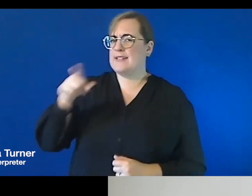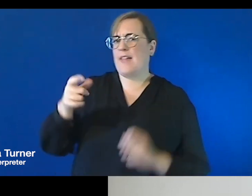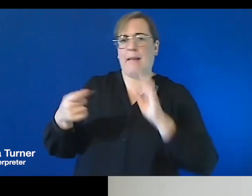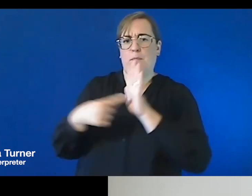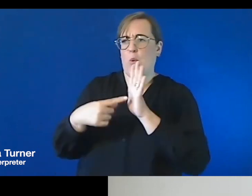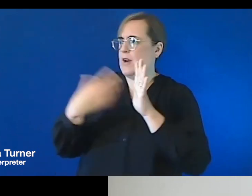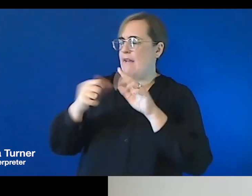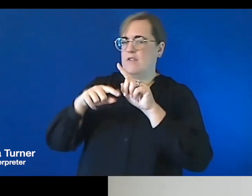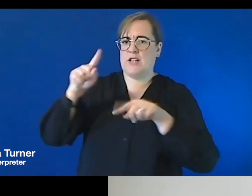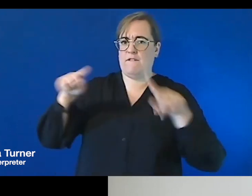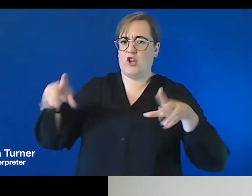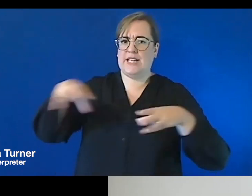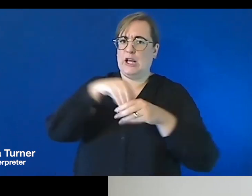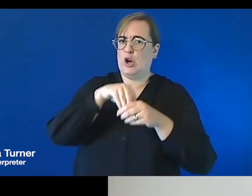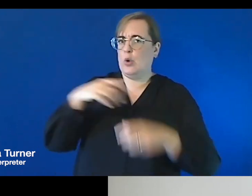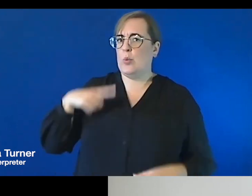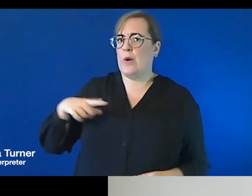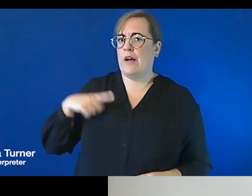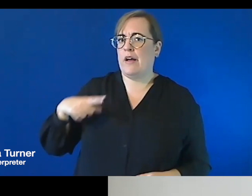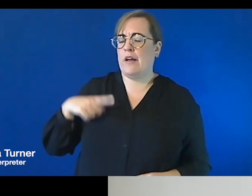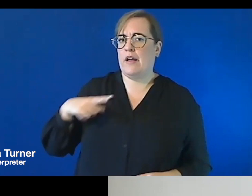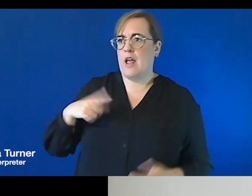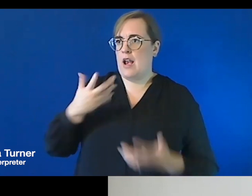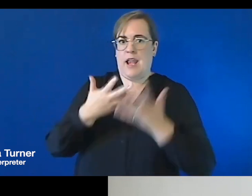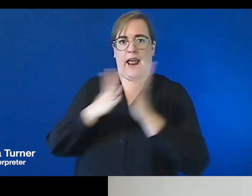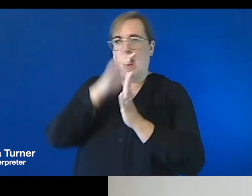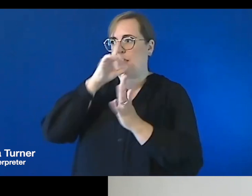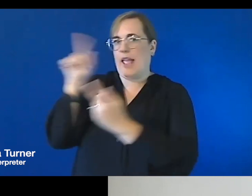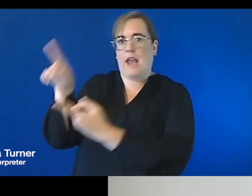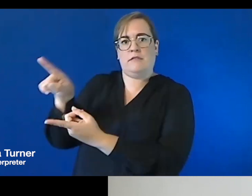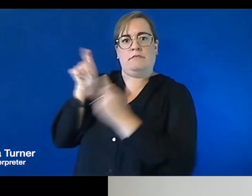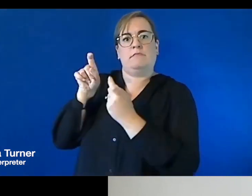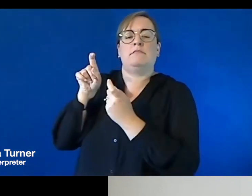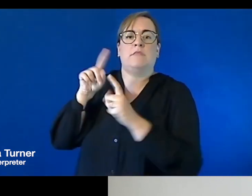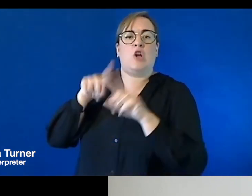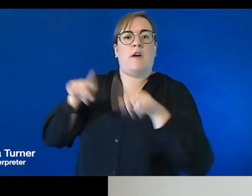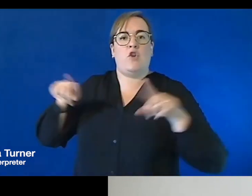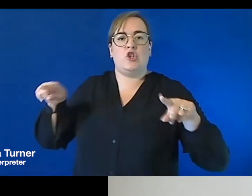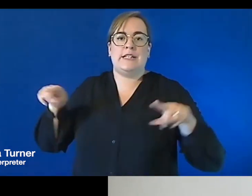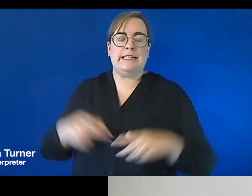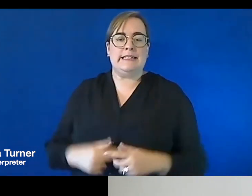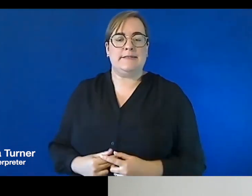would startups also need to do to ensure that diversity inclusion is one part of their teams.